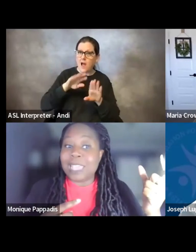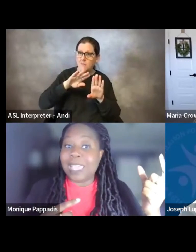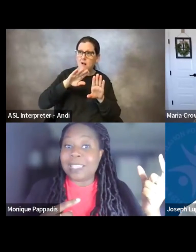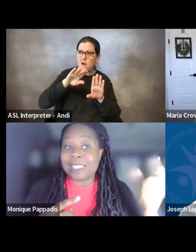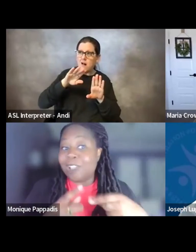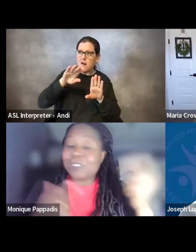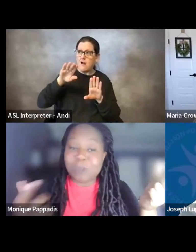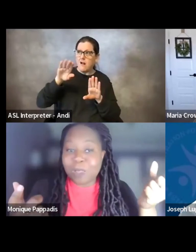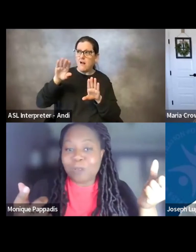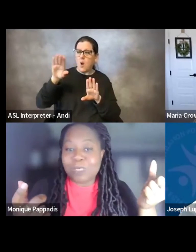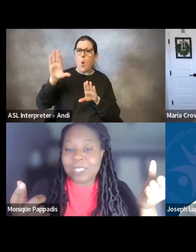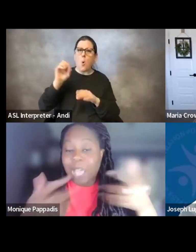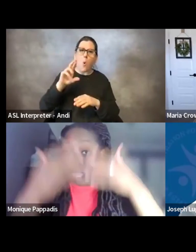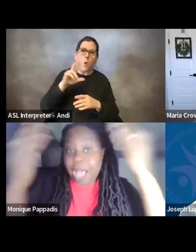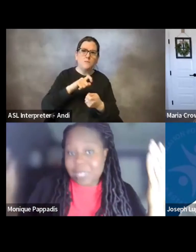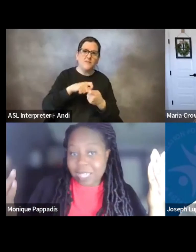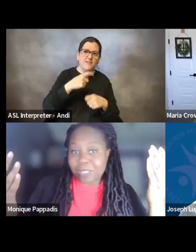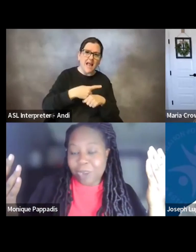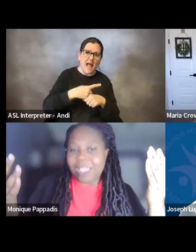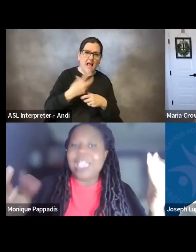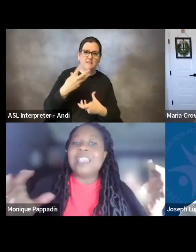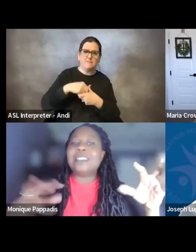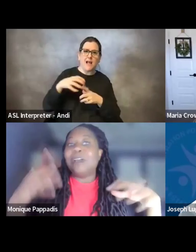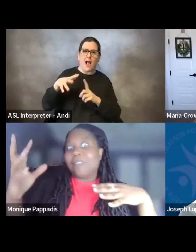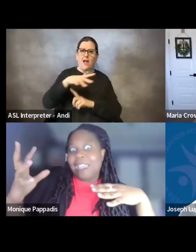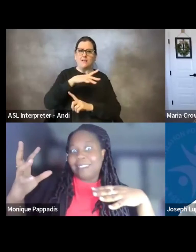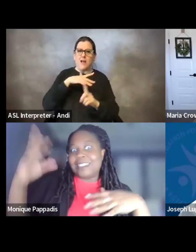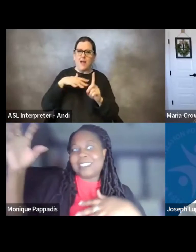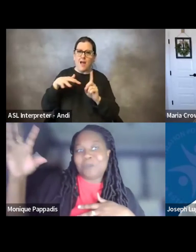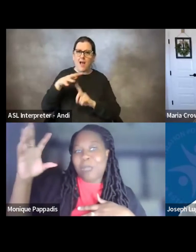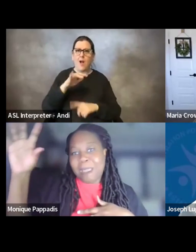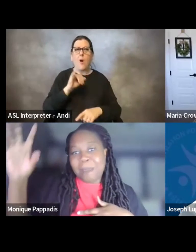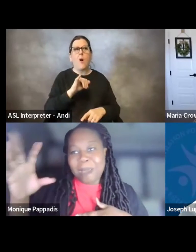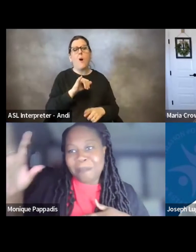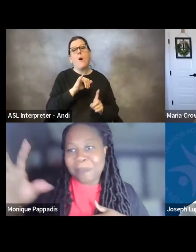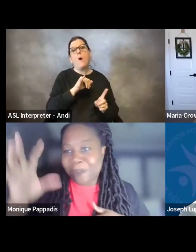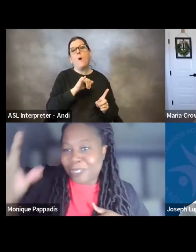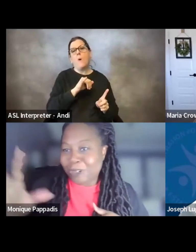days, and he also includes context, right? This the Okay, this is why my blood pressure